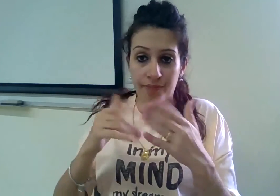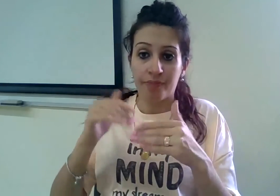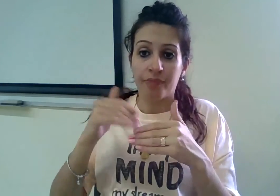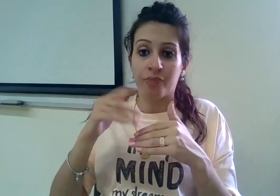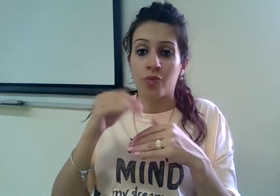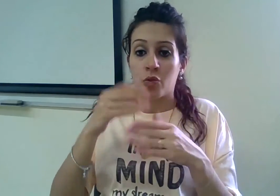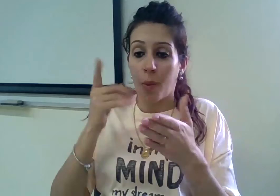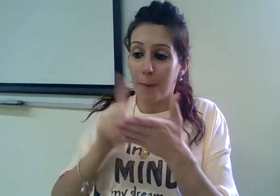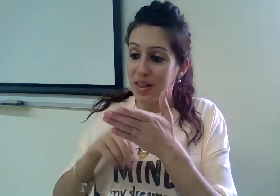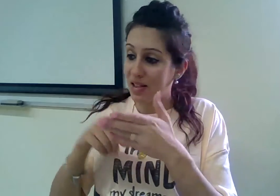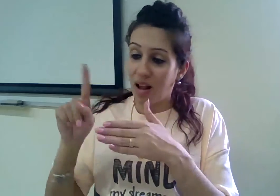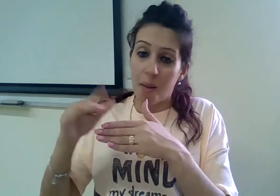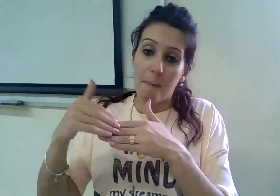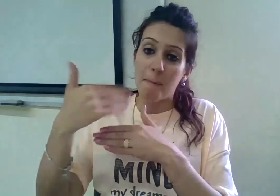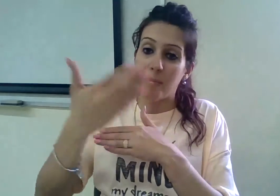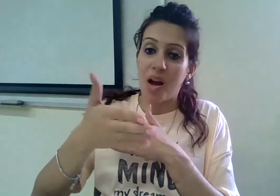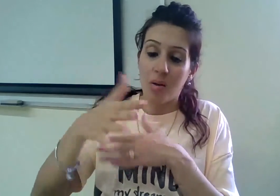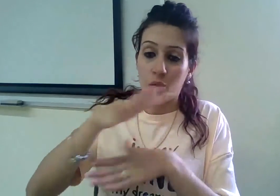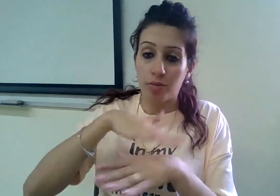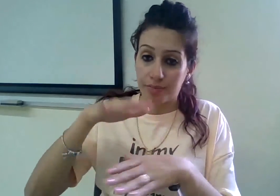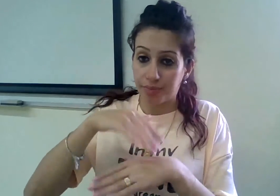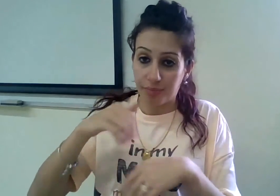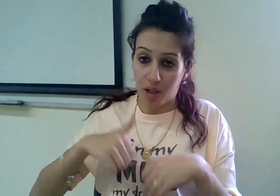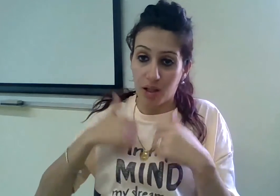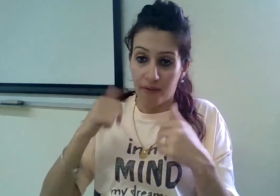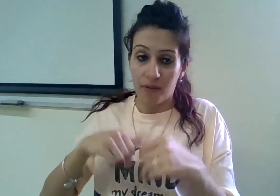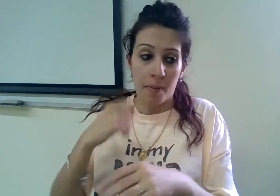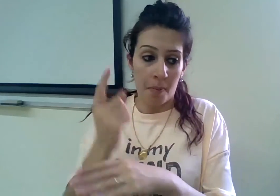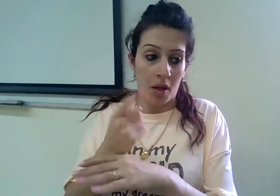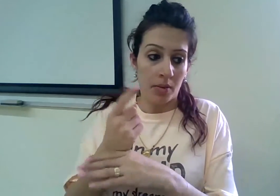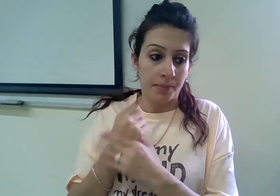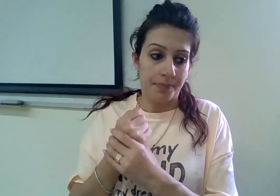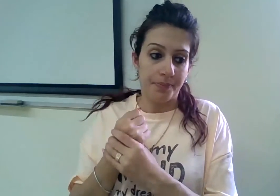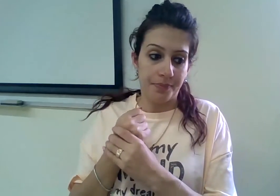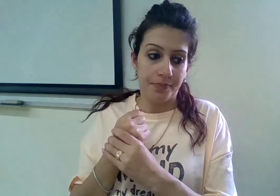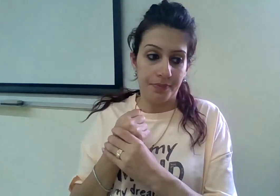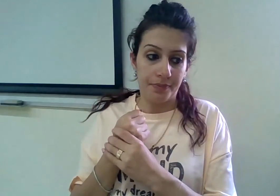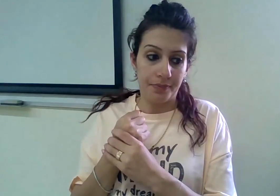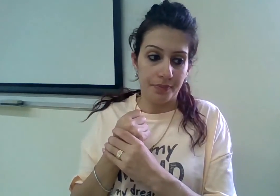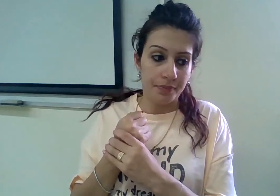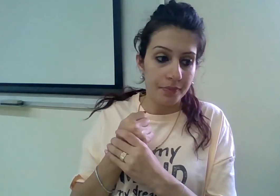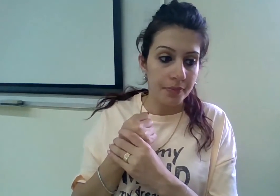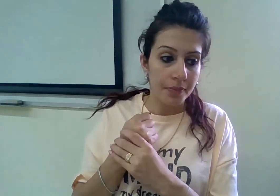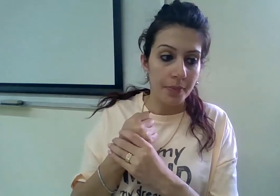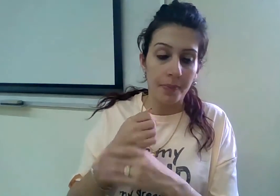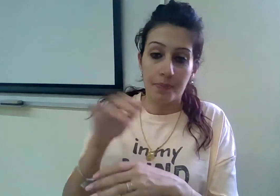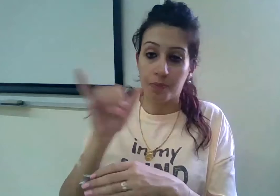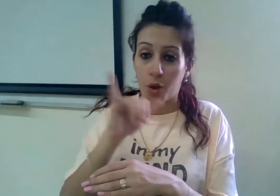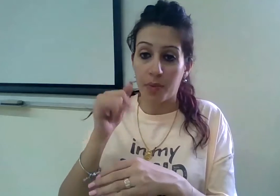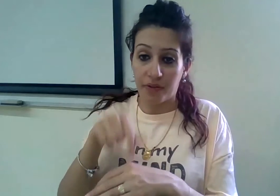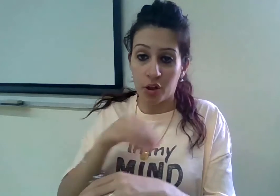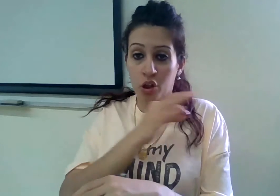But at the same time, you mustn't leave the school alone or a municipality alone.